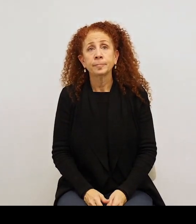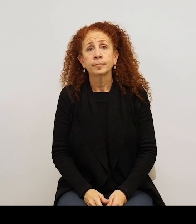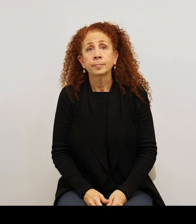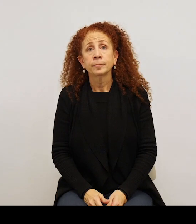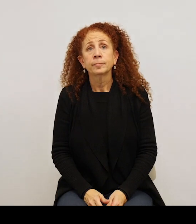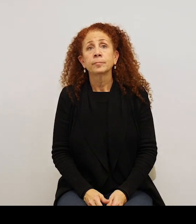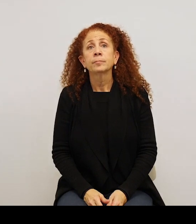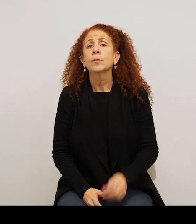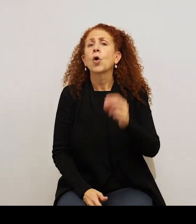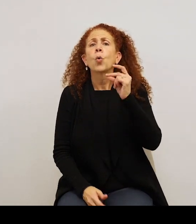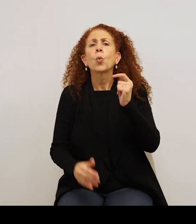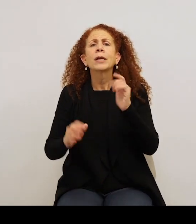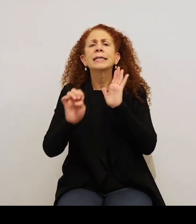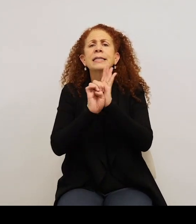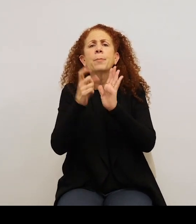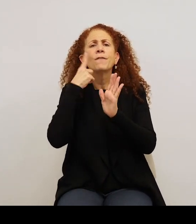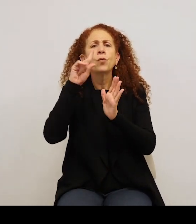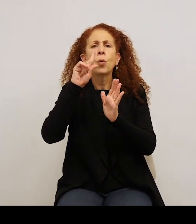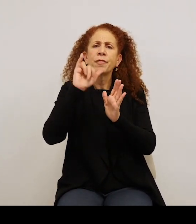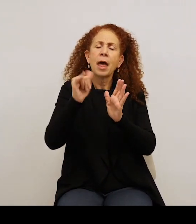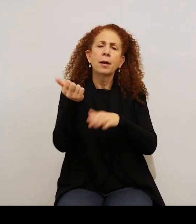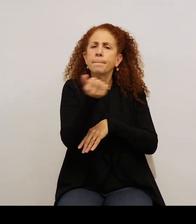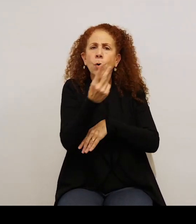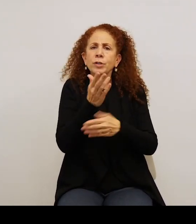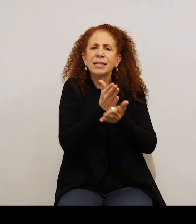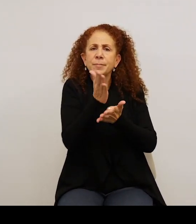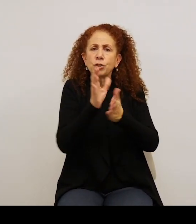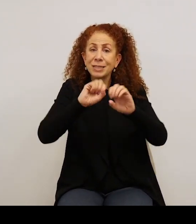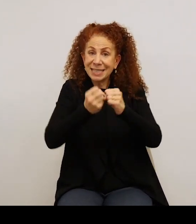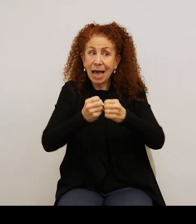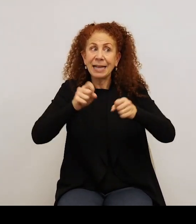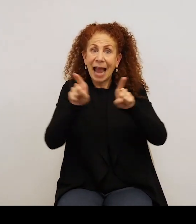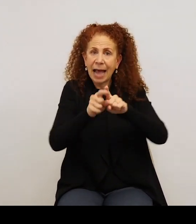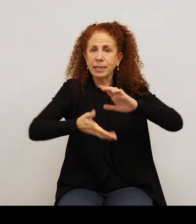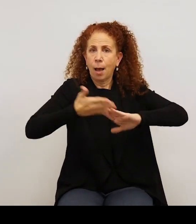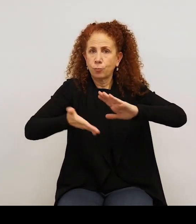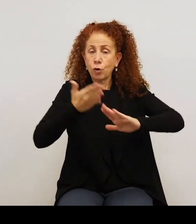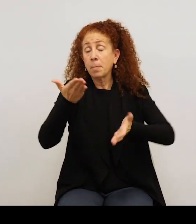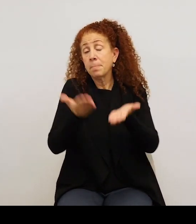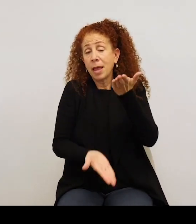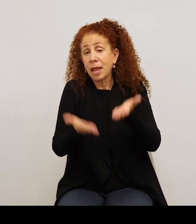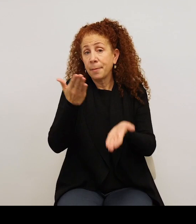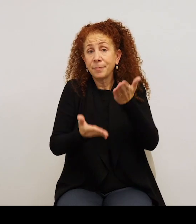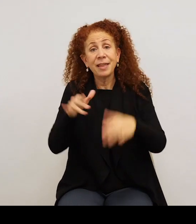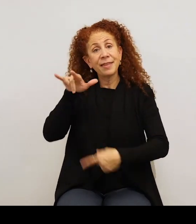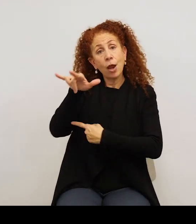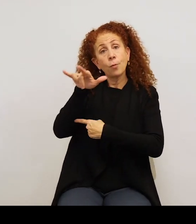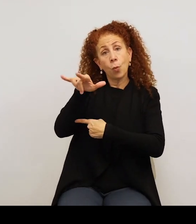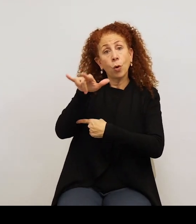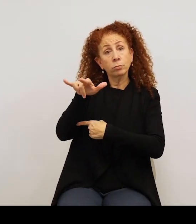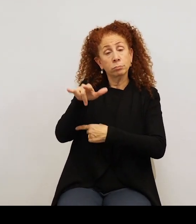A quick example for such a multi-species society and operation might be the airport.